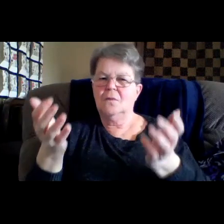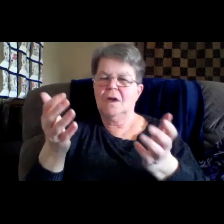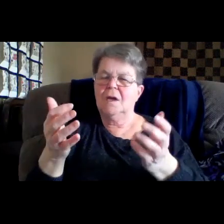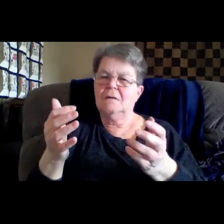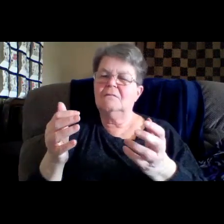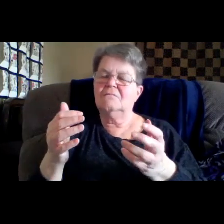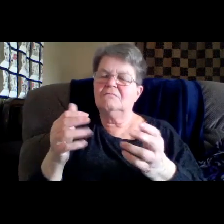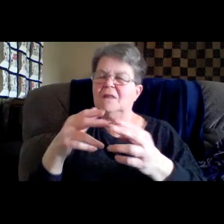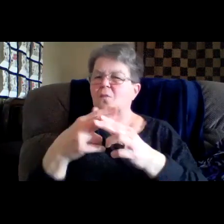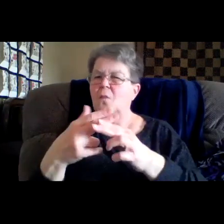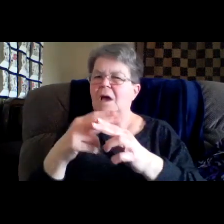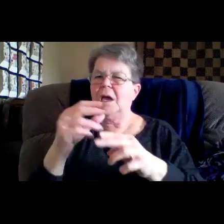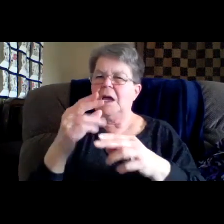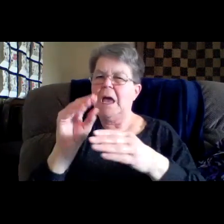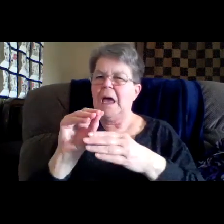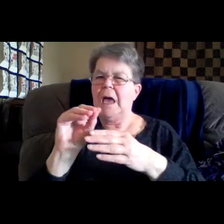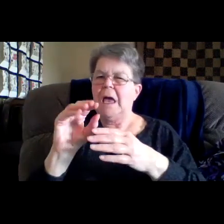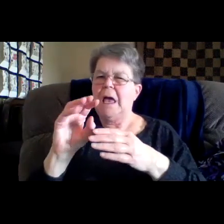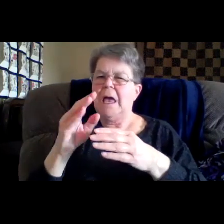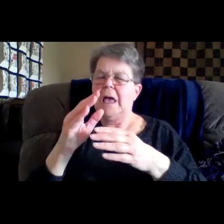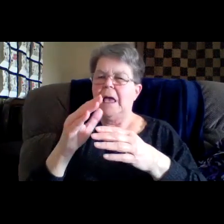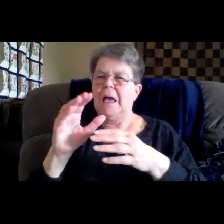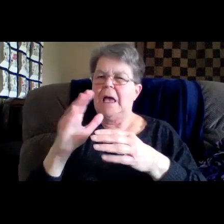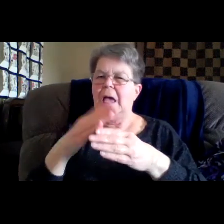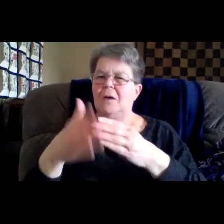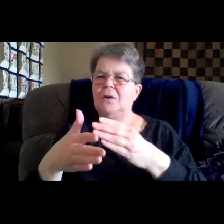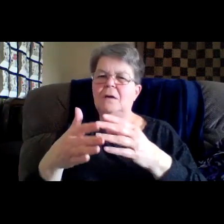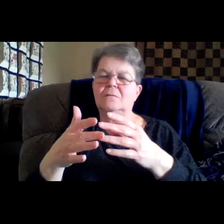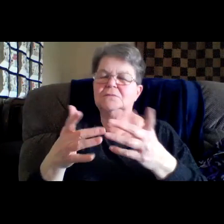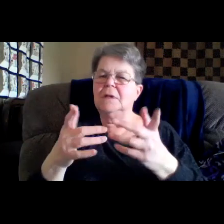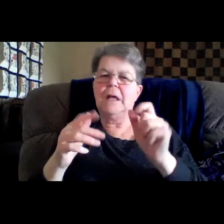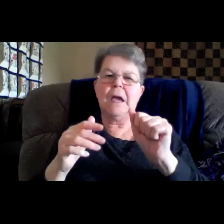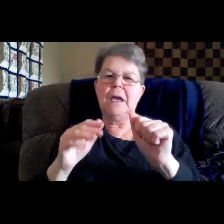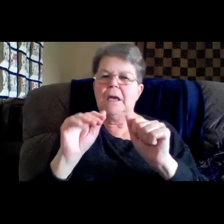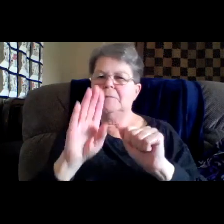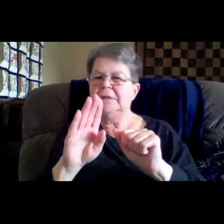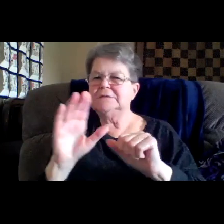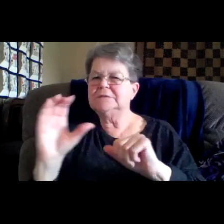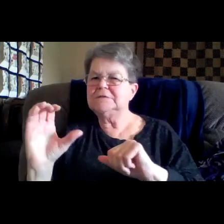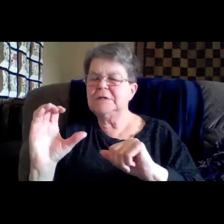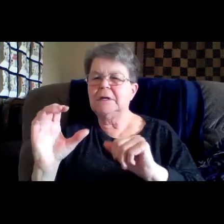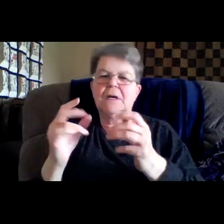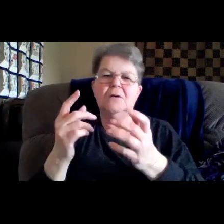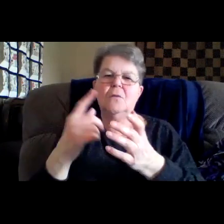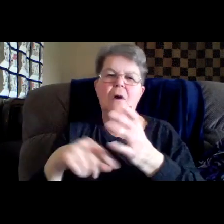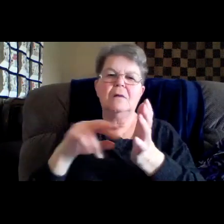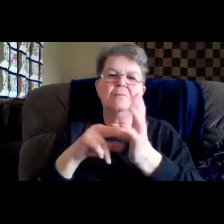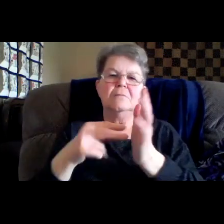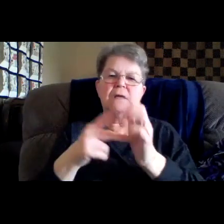So if you do X, then A, B or C could happen, and what would be the possible results and what would it mean to the individual person?